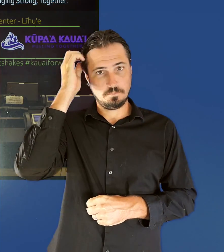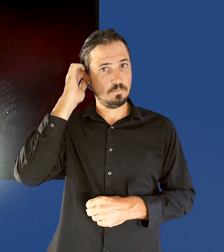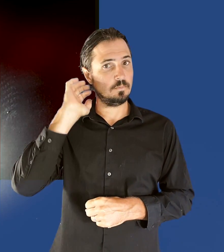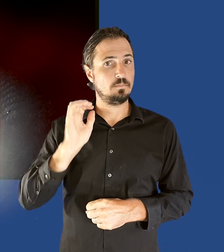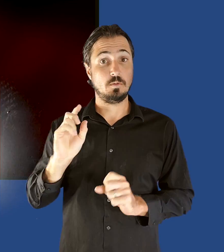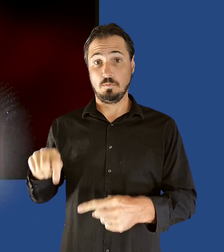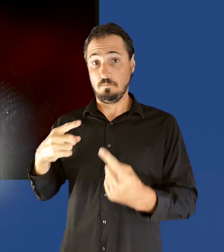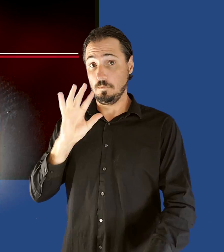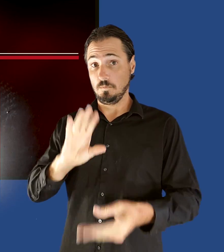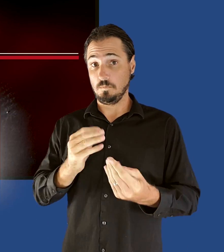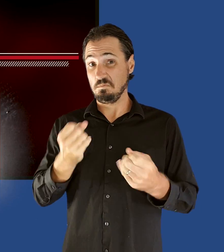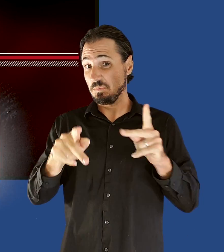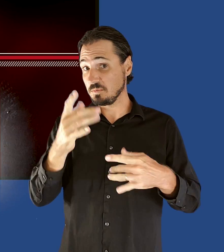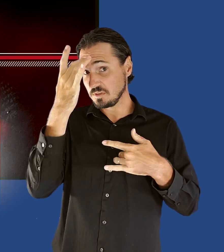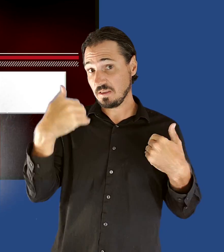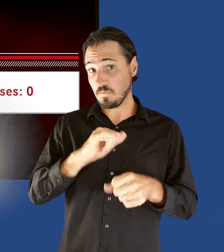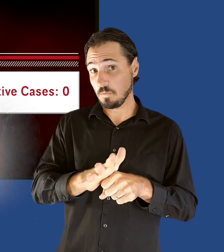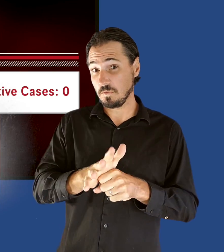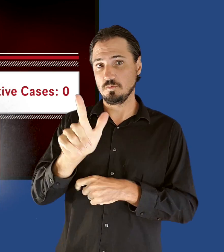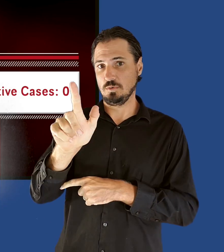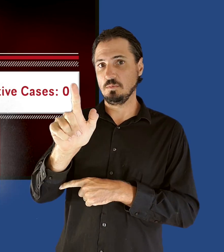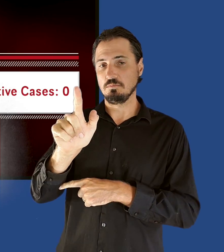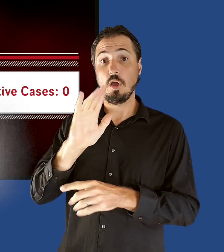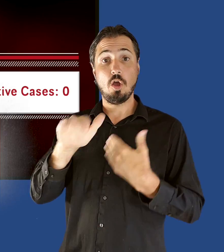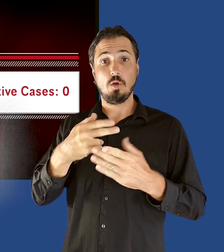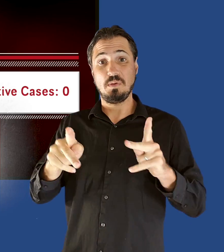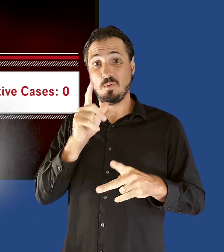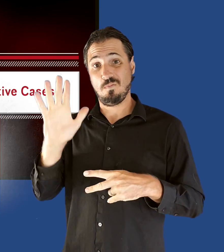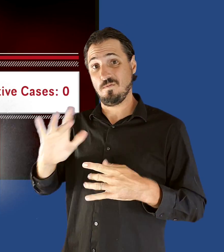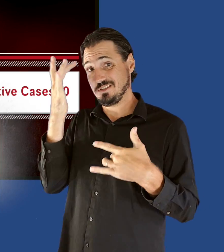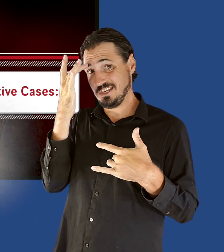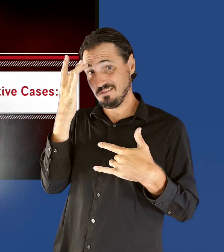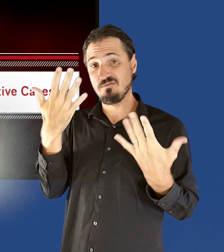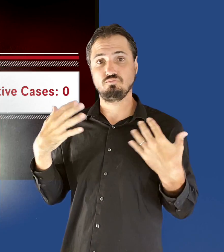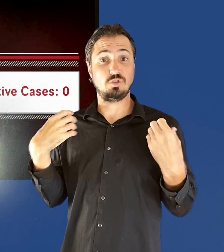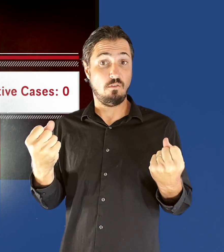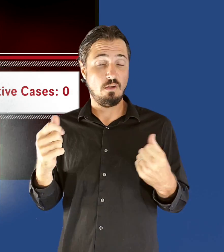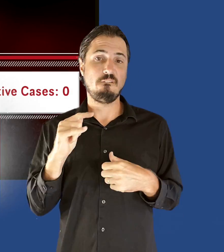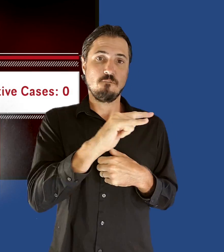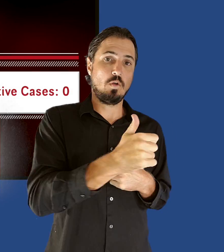Our cumulative number of confirmed cases remains at 21, and all cases have now recovered or left the island.